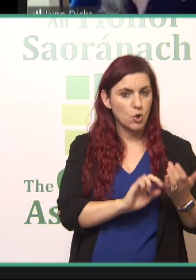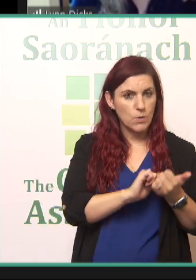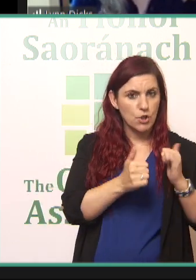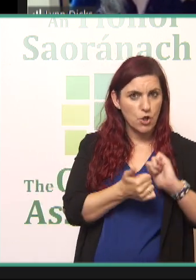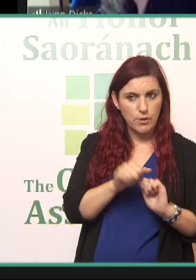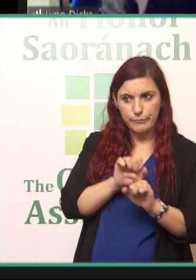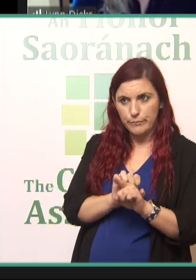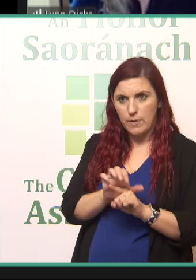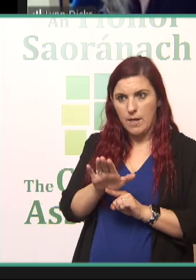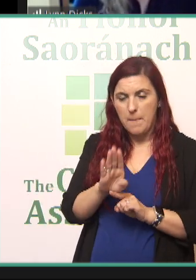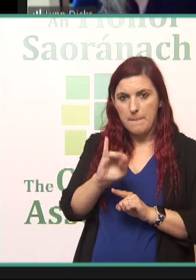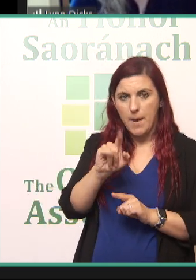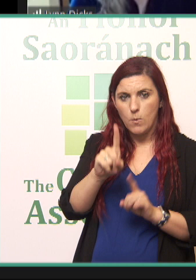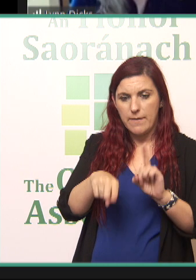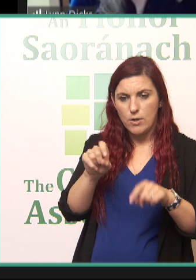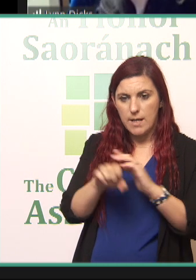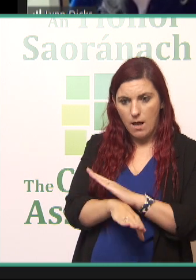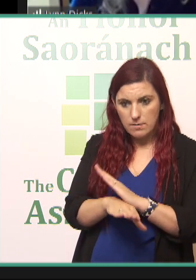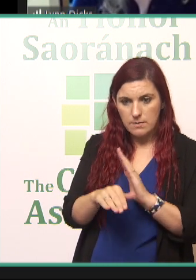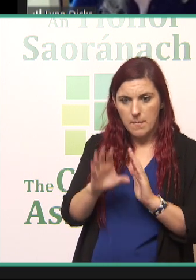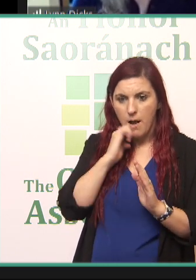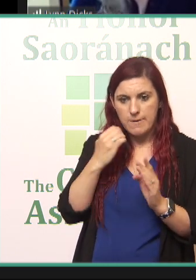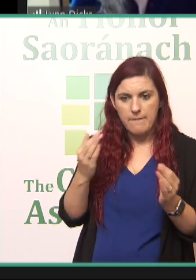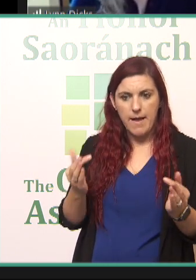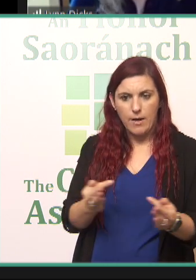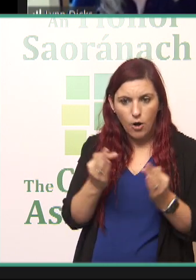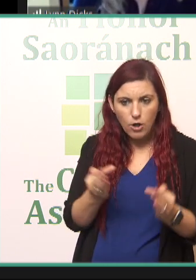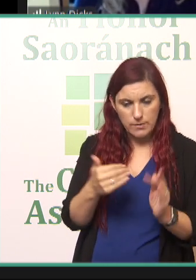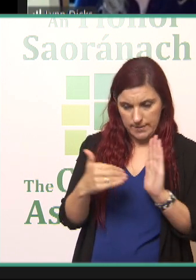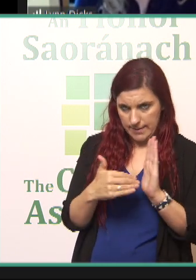of biodiversity loss and that is mostly due to agriculture there is some urbanization